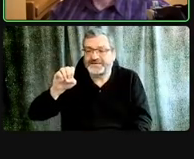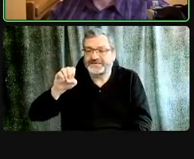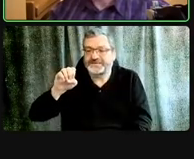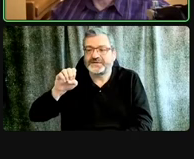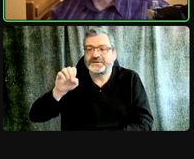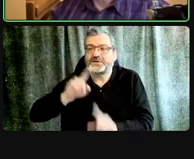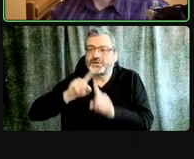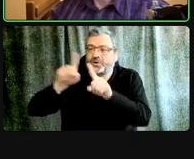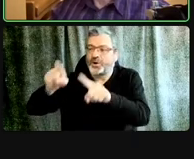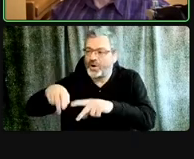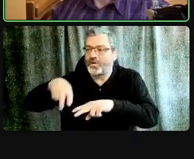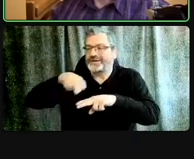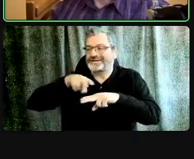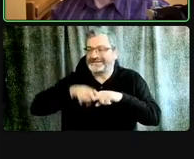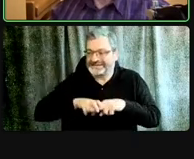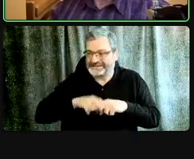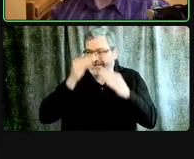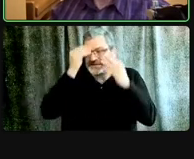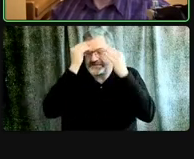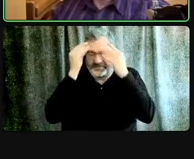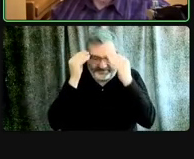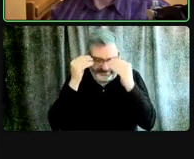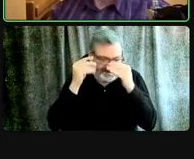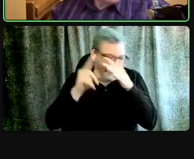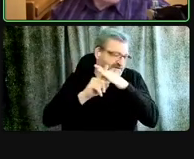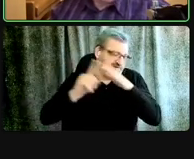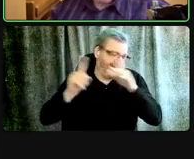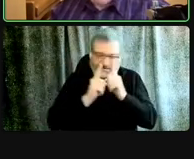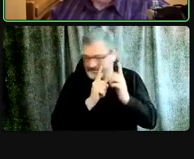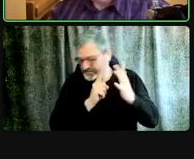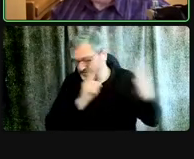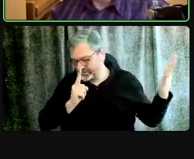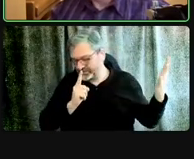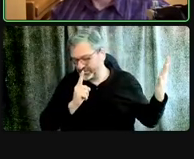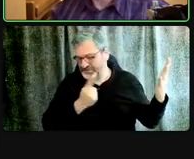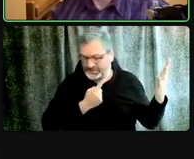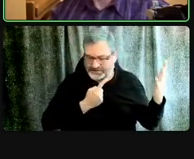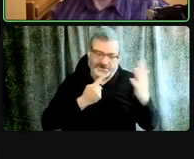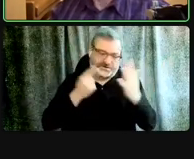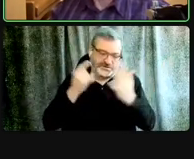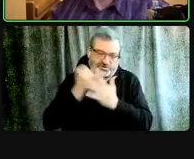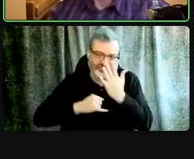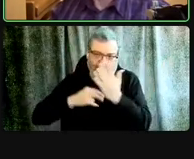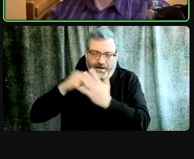from it if they need to be able to draw and paint or Journal or whatever it is. And so I put a lot of effort into kind